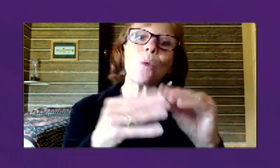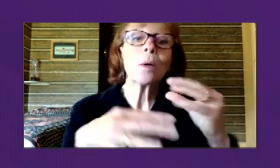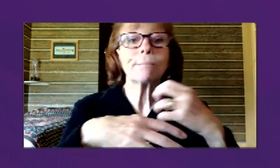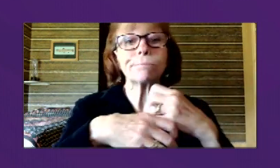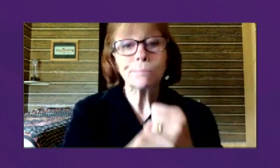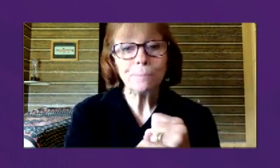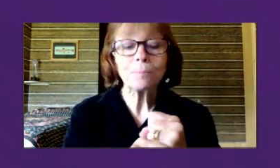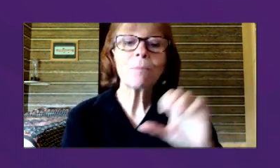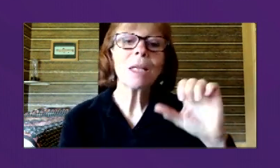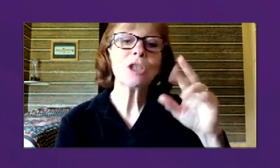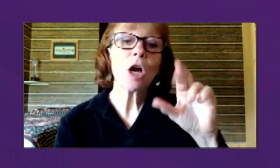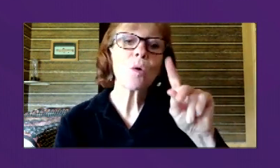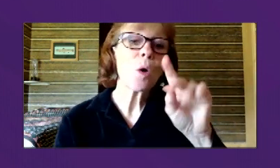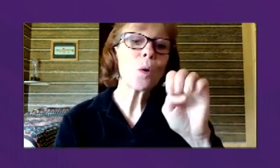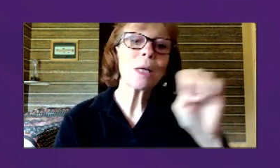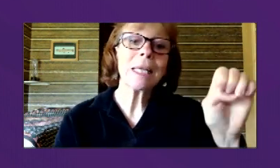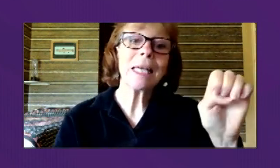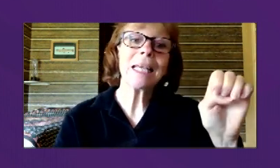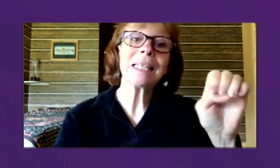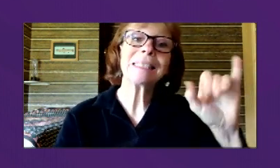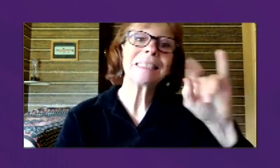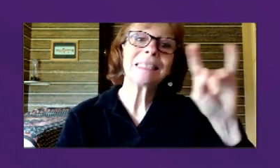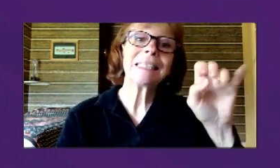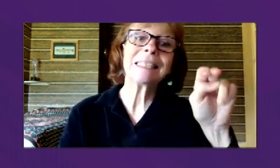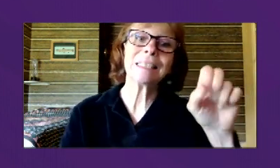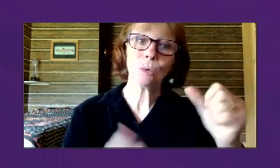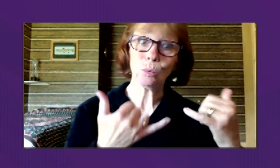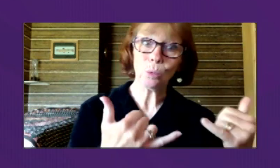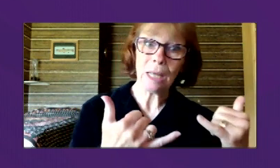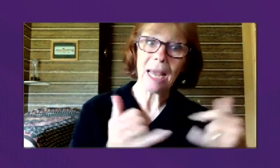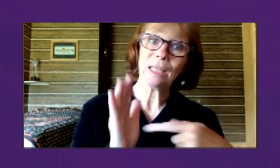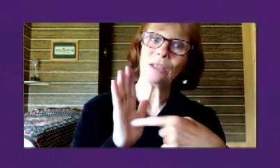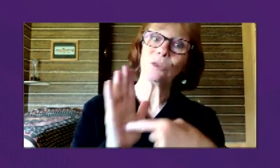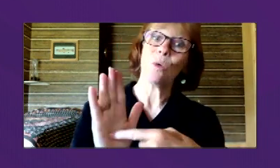sharing the perspective of this history, and the link will be shared in the chat.